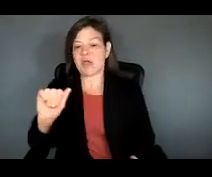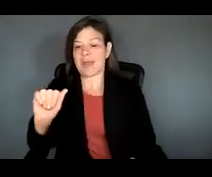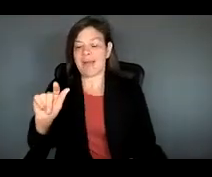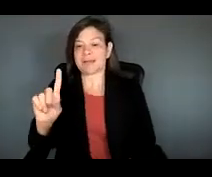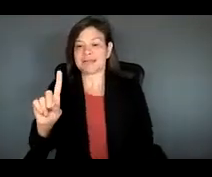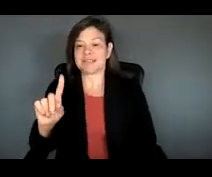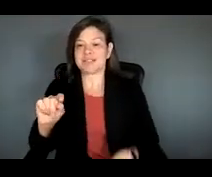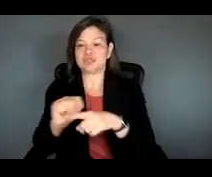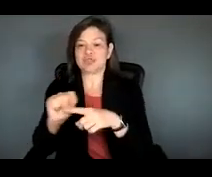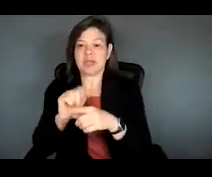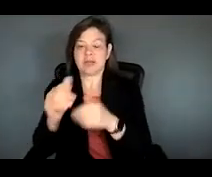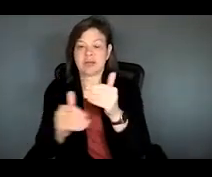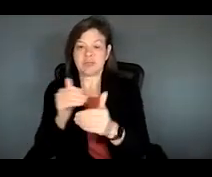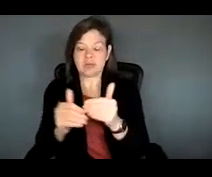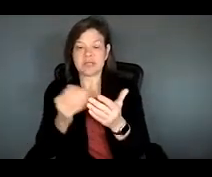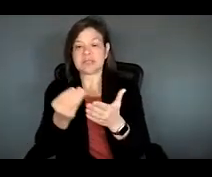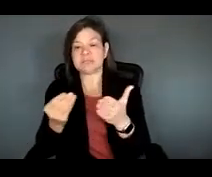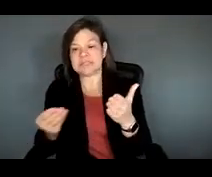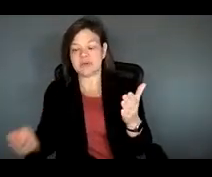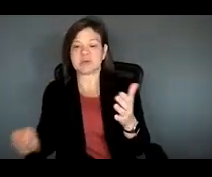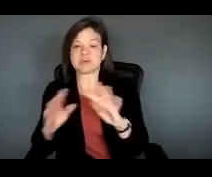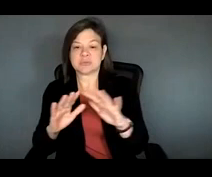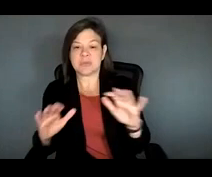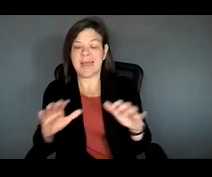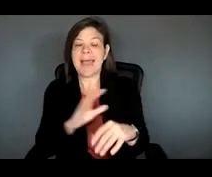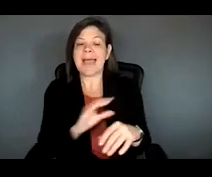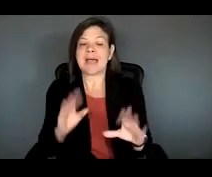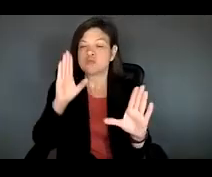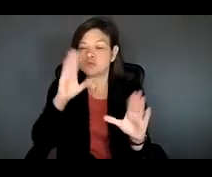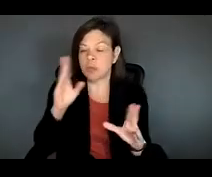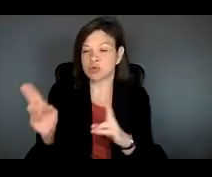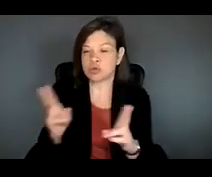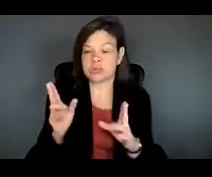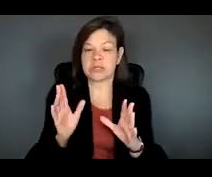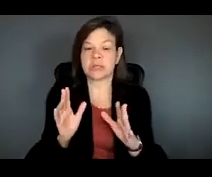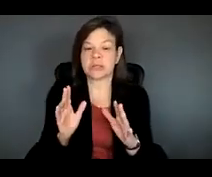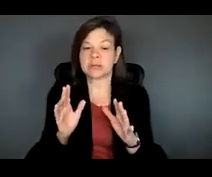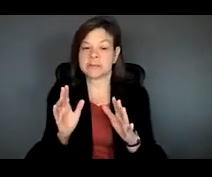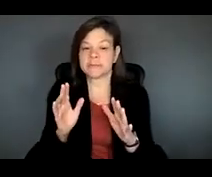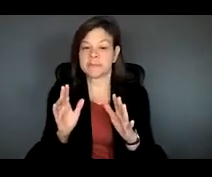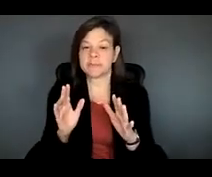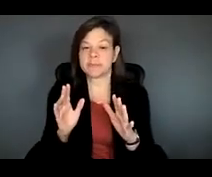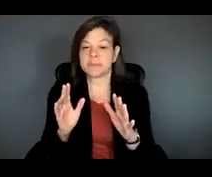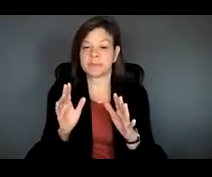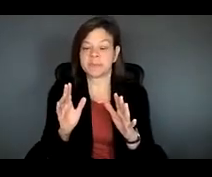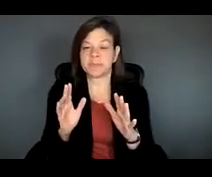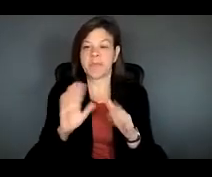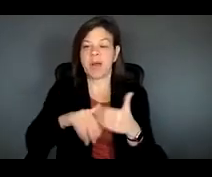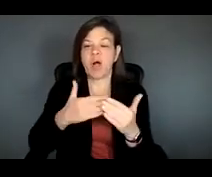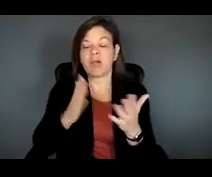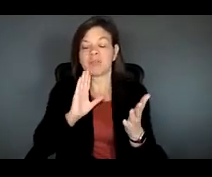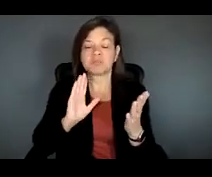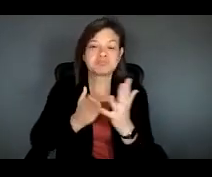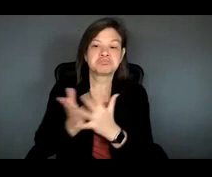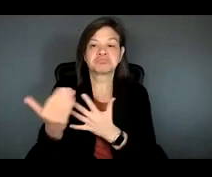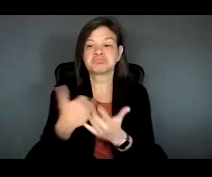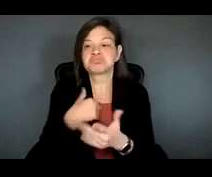processes and materials and also trouble shooting, and kind of all the ins and outs of utilizing